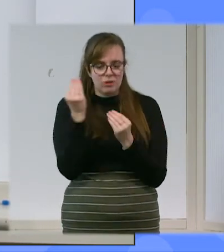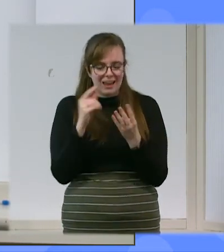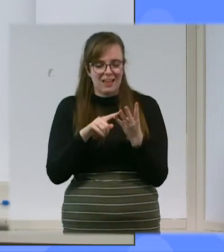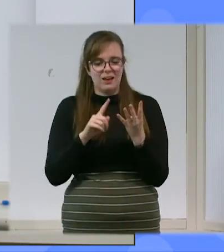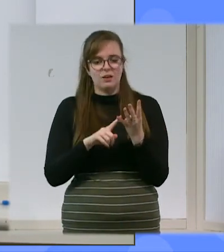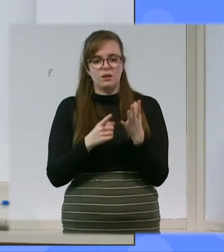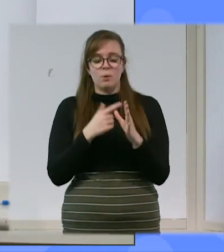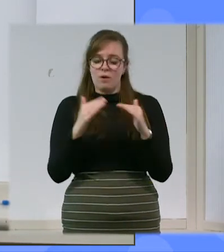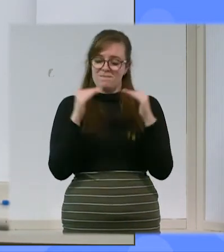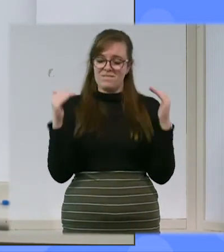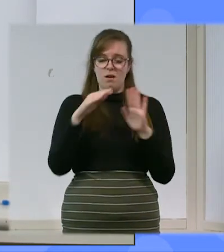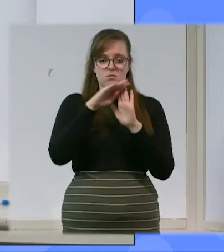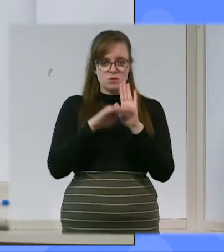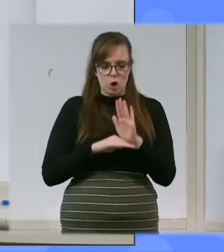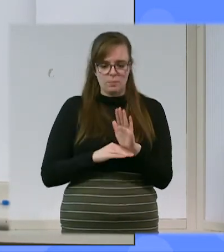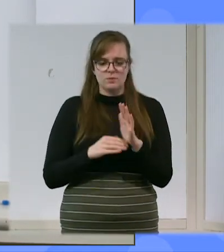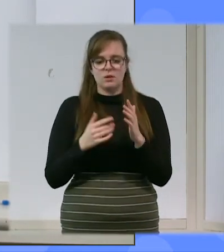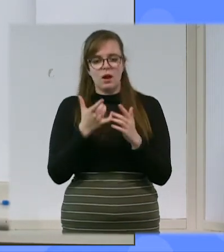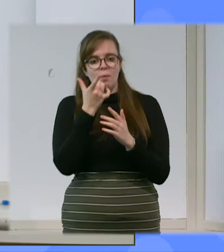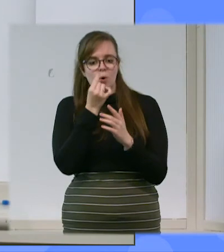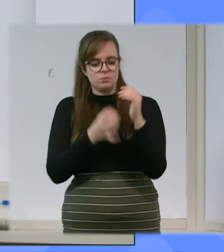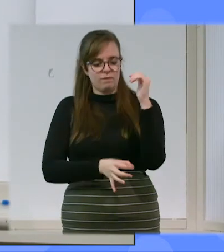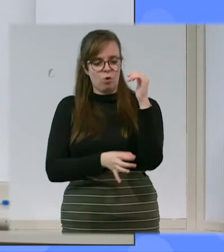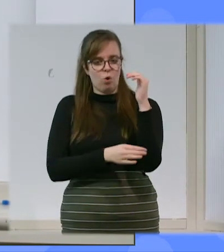it's about progression and opportunity for all which is some of the themes that